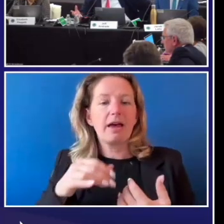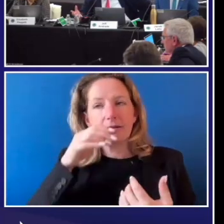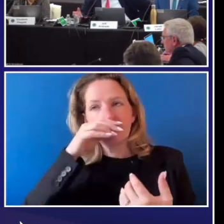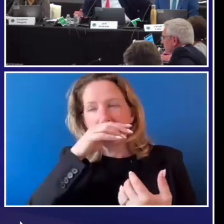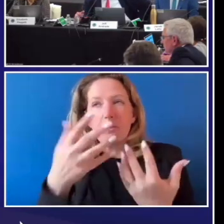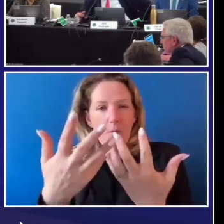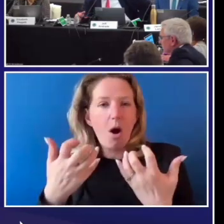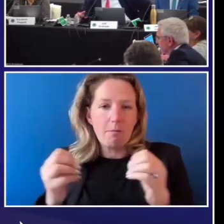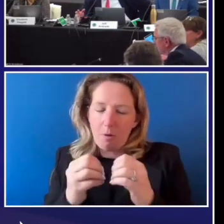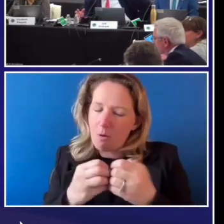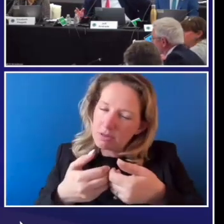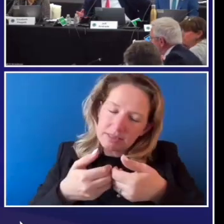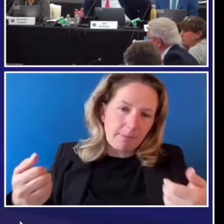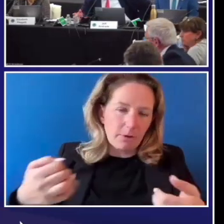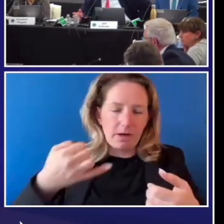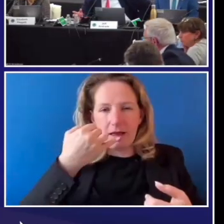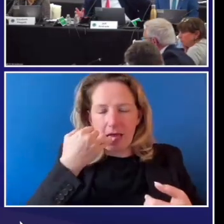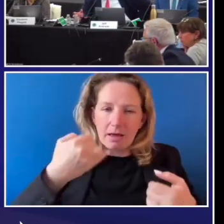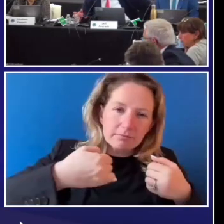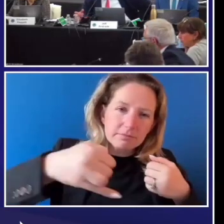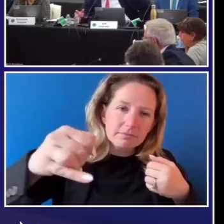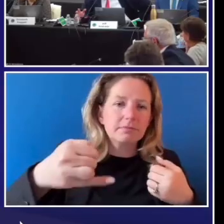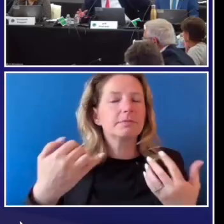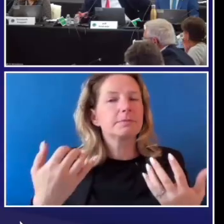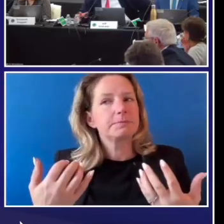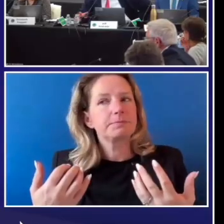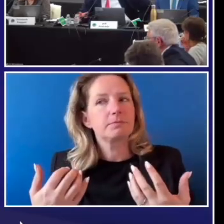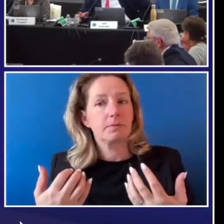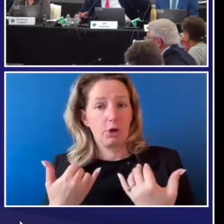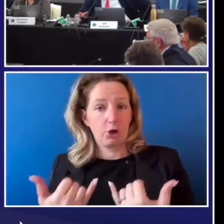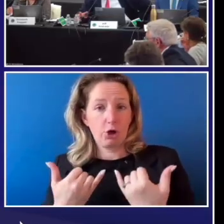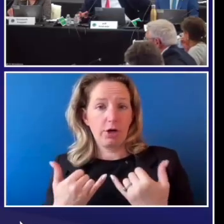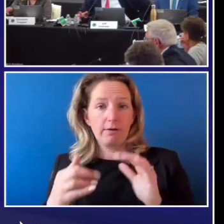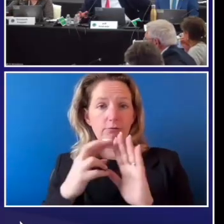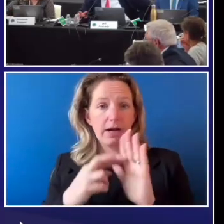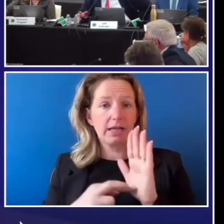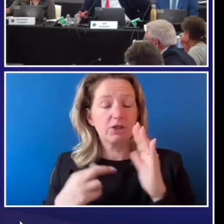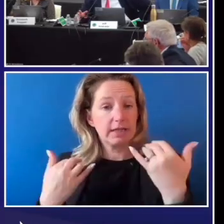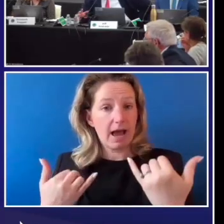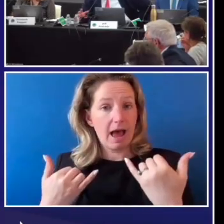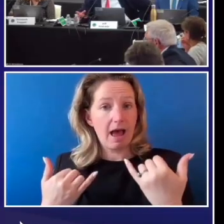Um, because I think currently under our regulations now, um, it's a little bit too